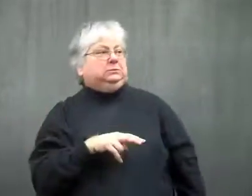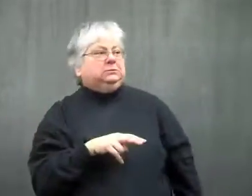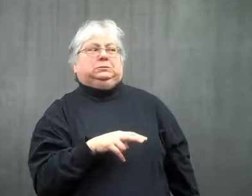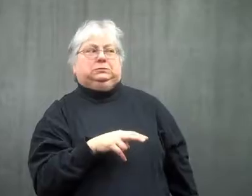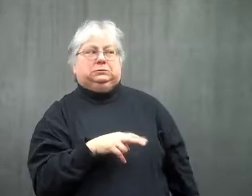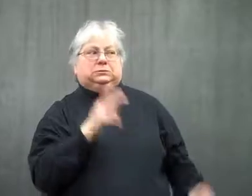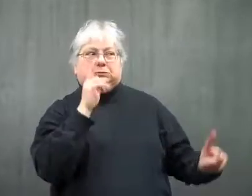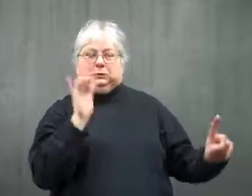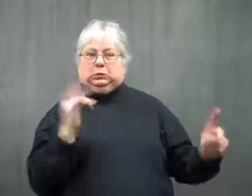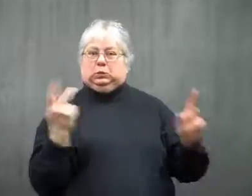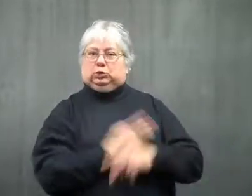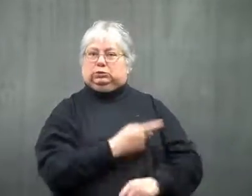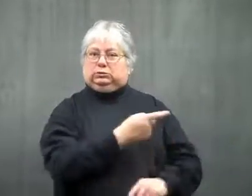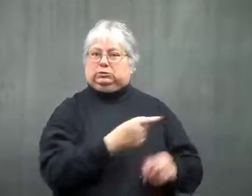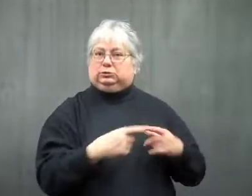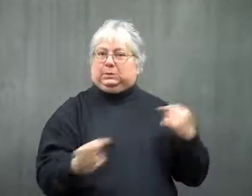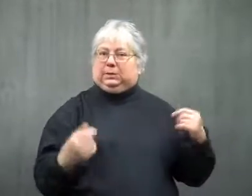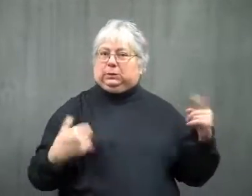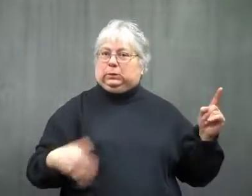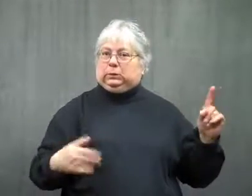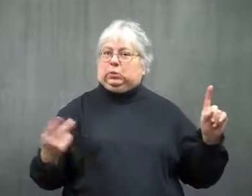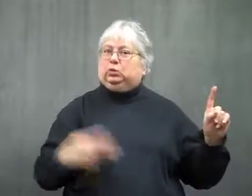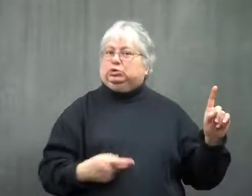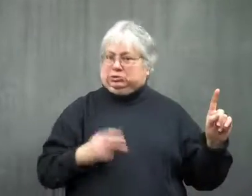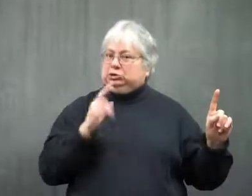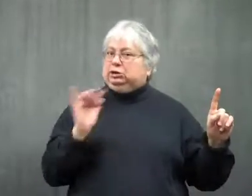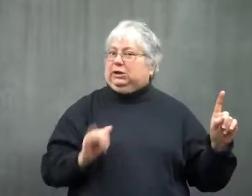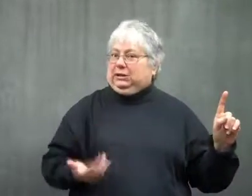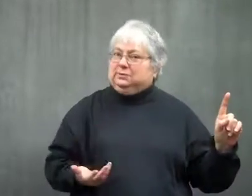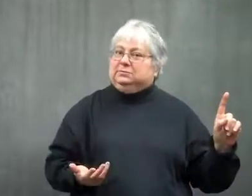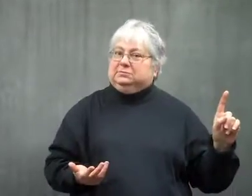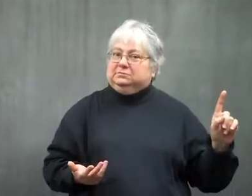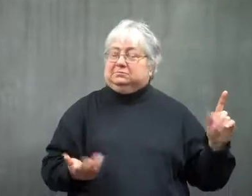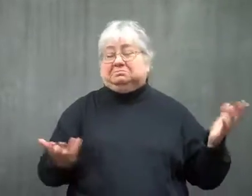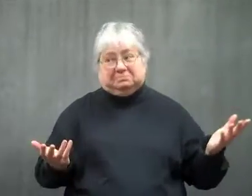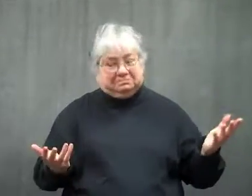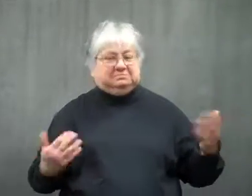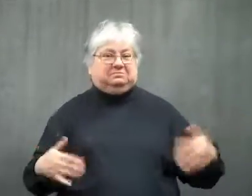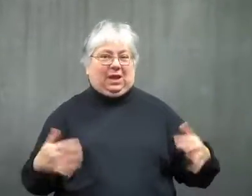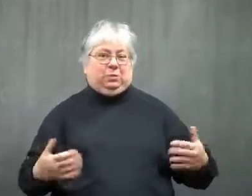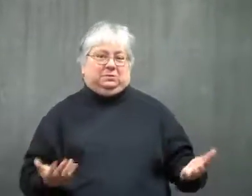He said Japan's situation is worse in comparison.